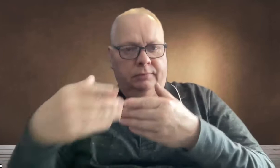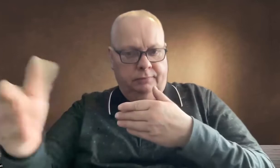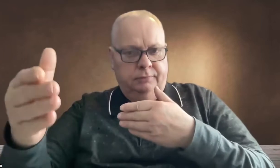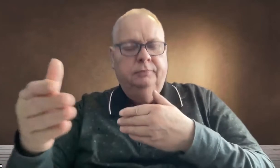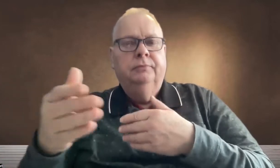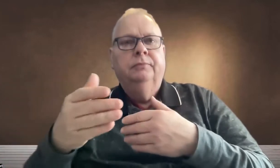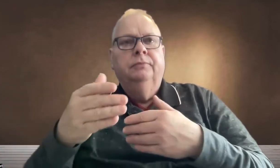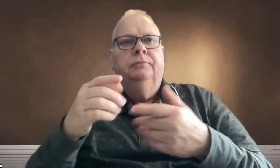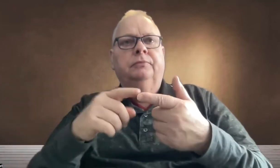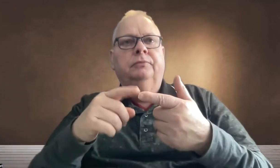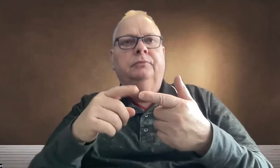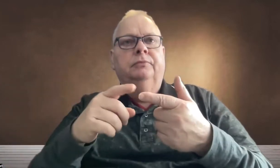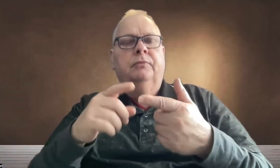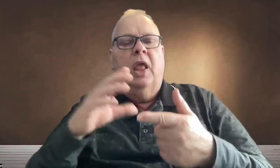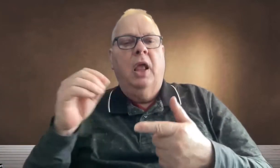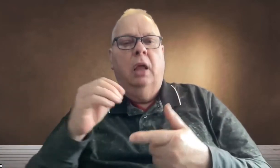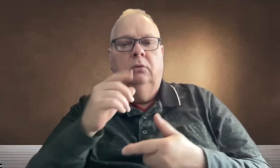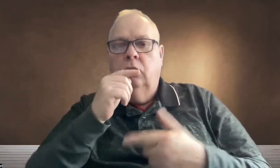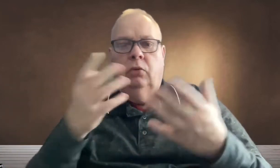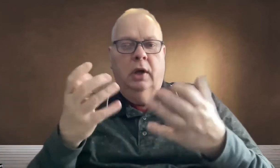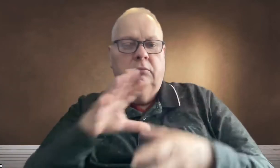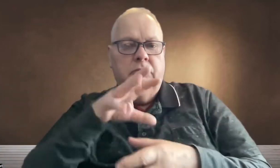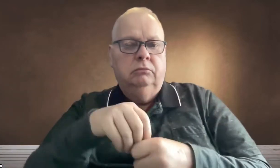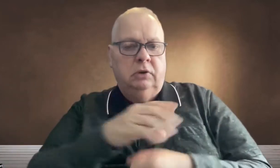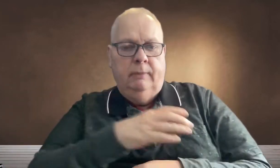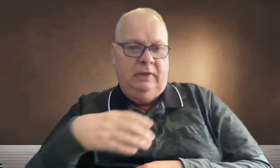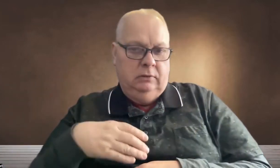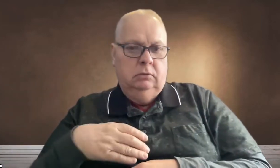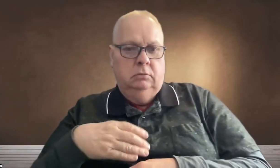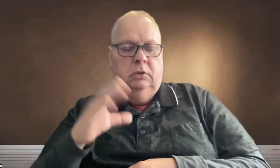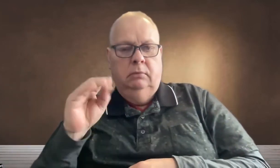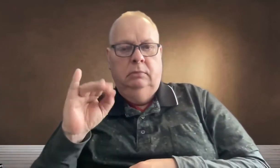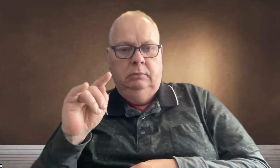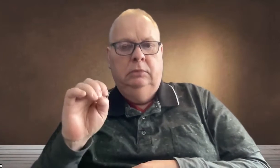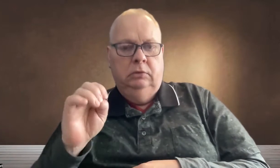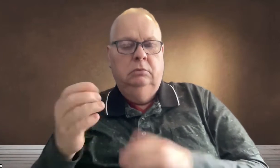and on into the future. And also if you want to be involved in the committee.